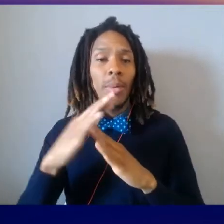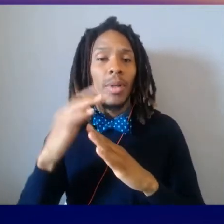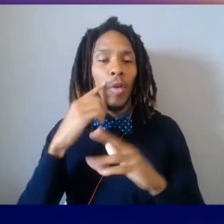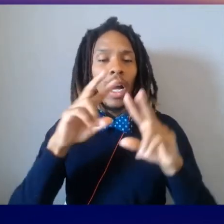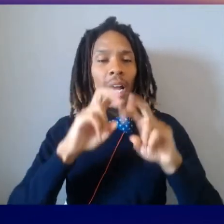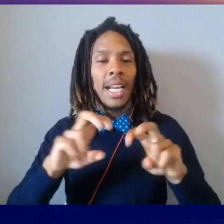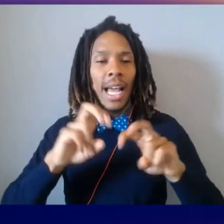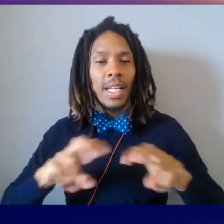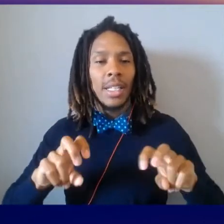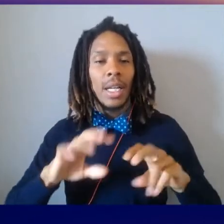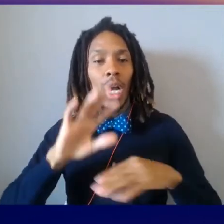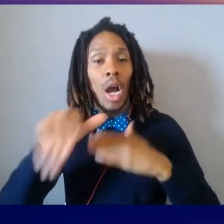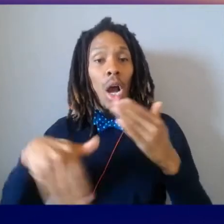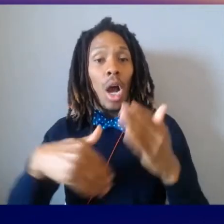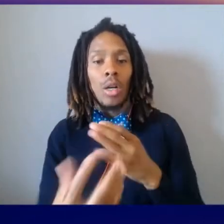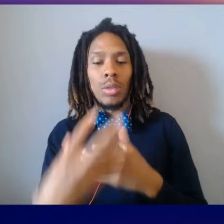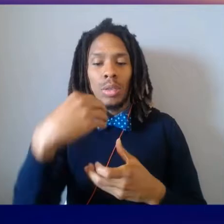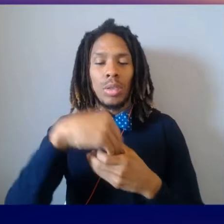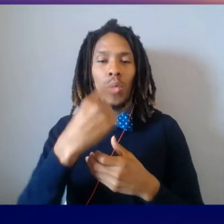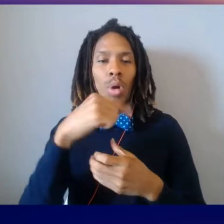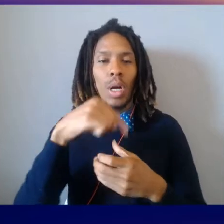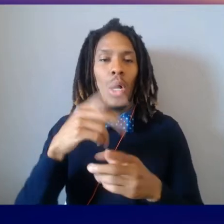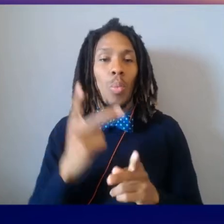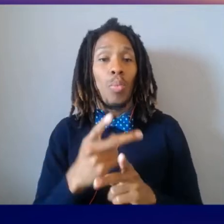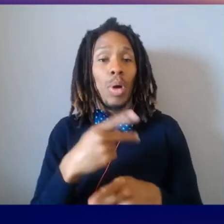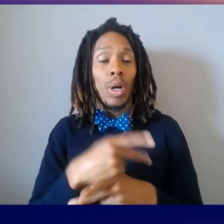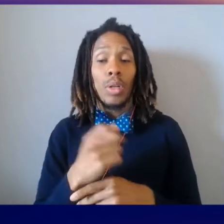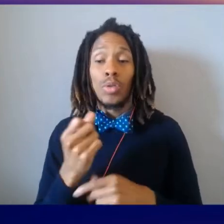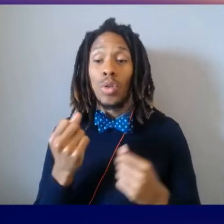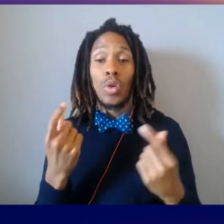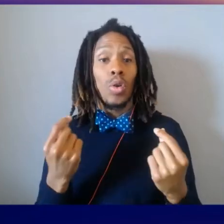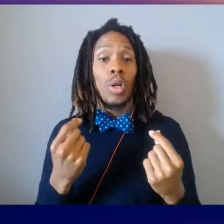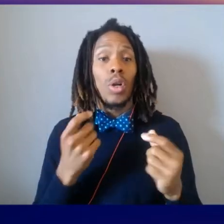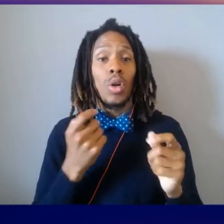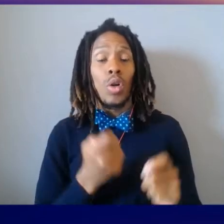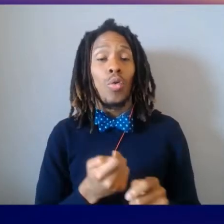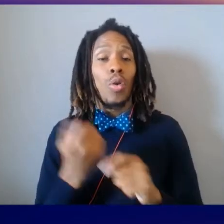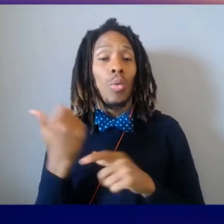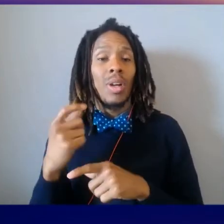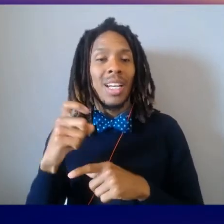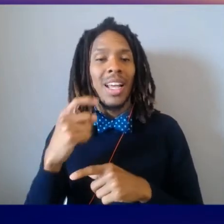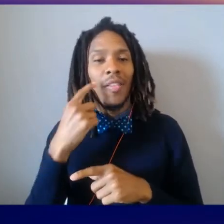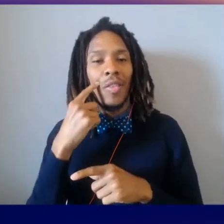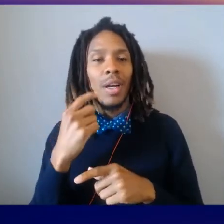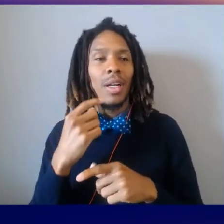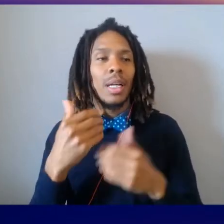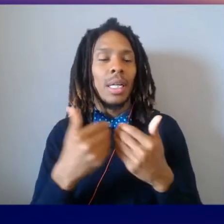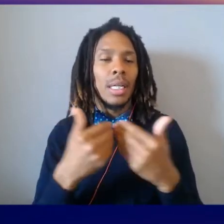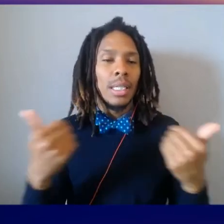all inside of one product. And so, what this does is it removes the need to maintain separate data processing pipelines